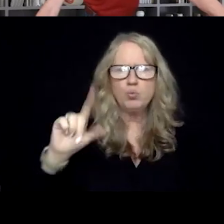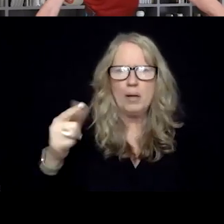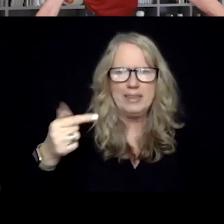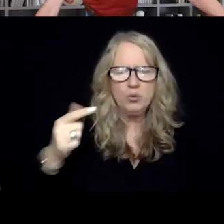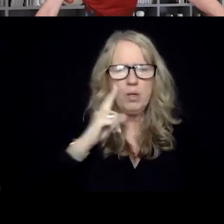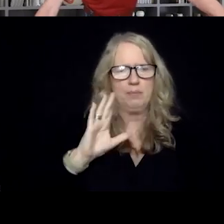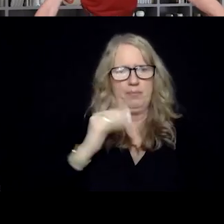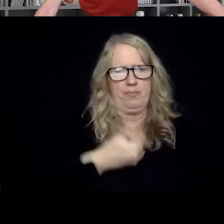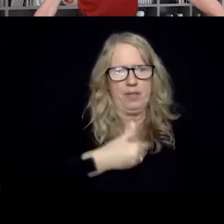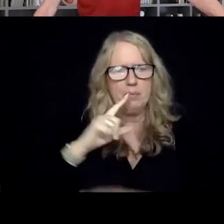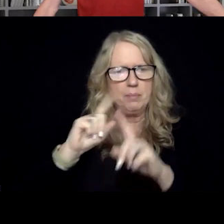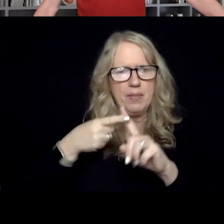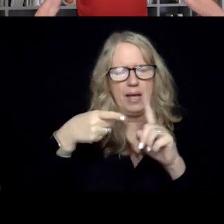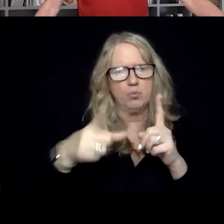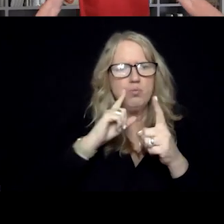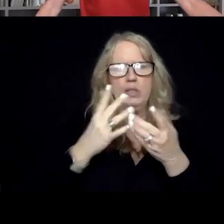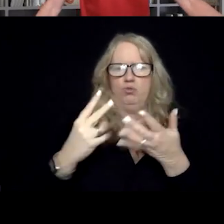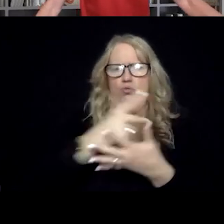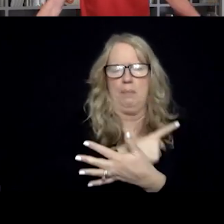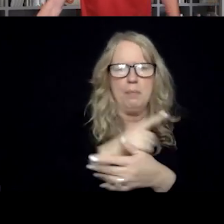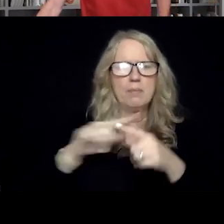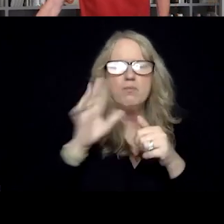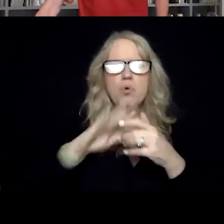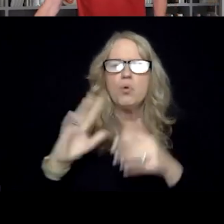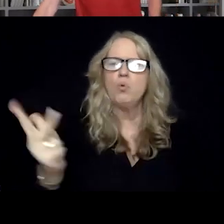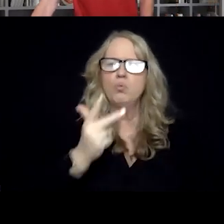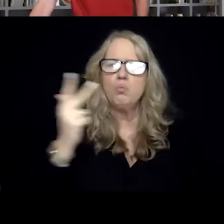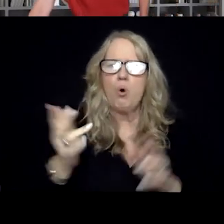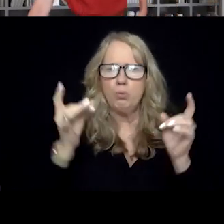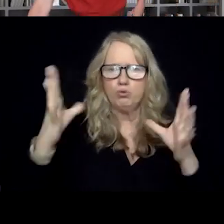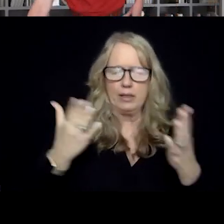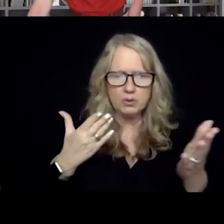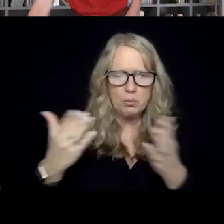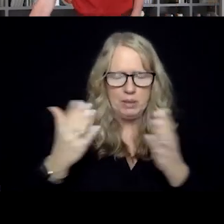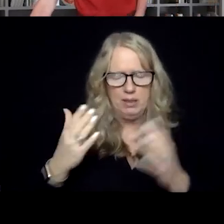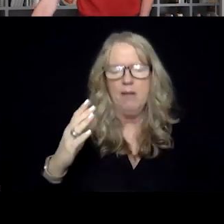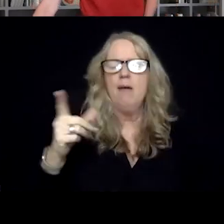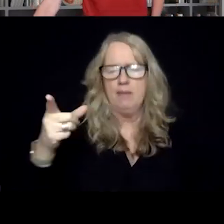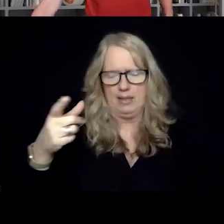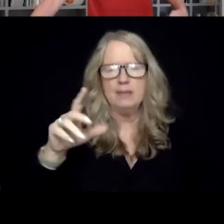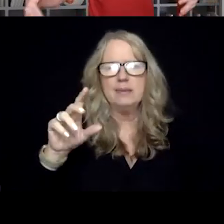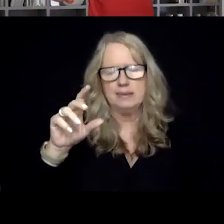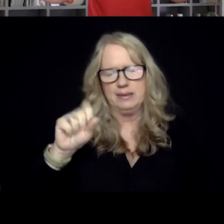KRISTIN NEYLON WAS RECEIVING SERVICES IN SOUTH CAROLINA AND WHY